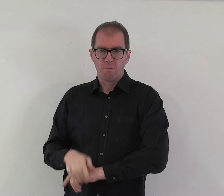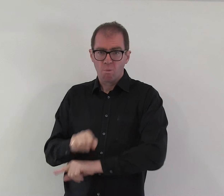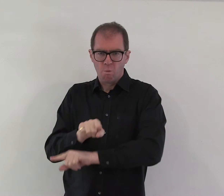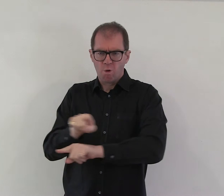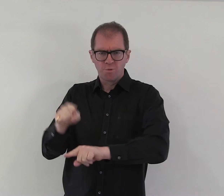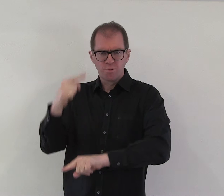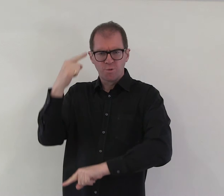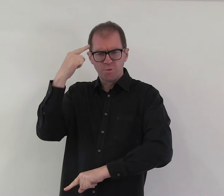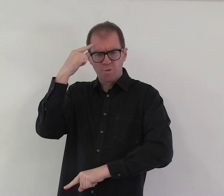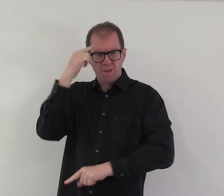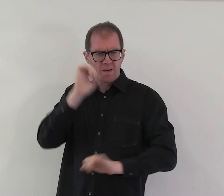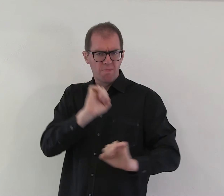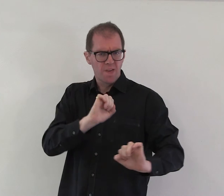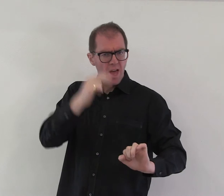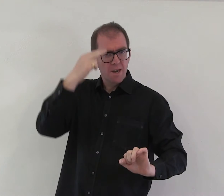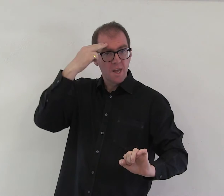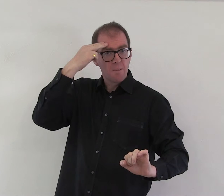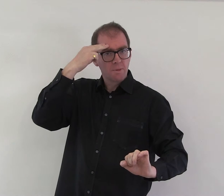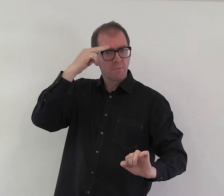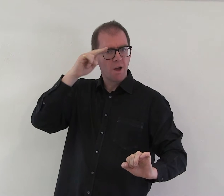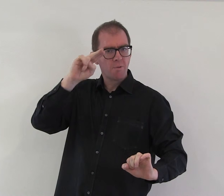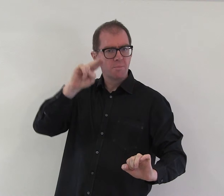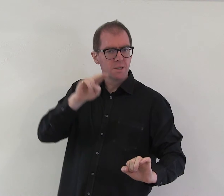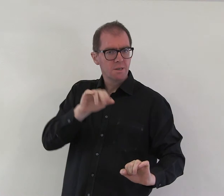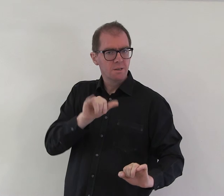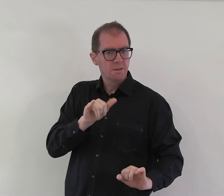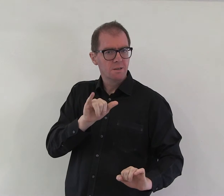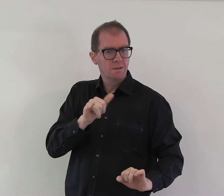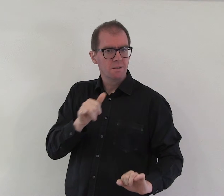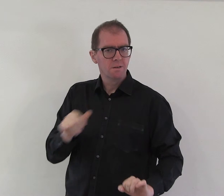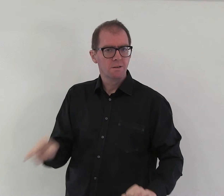What do you think their names might be?